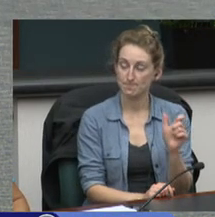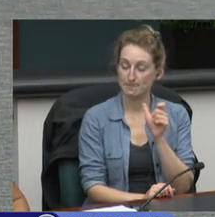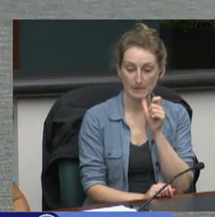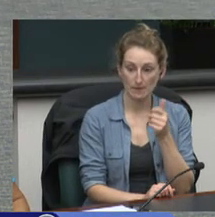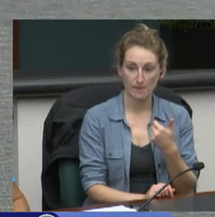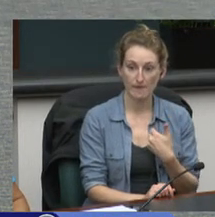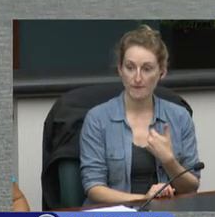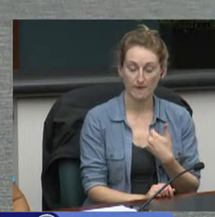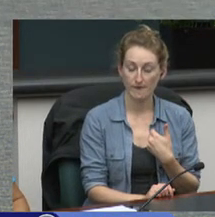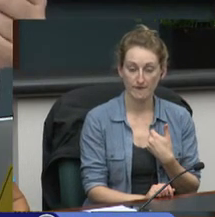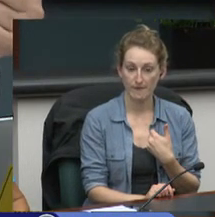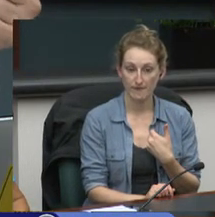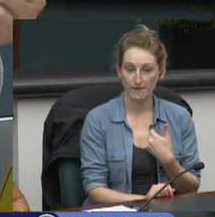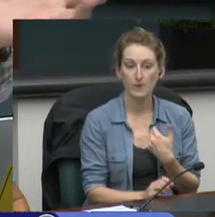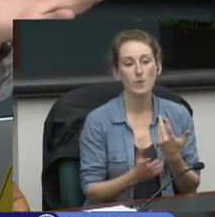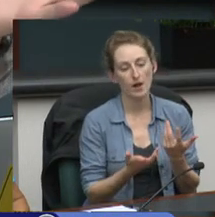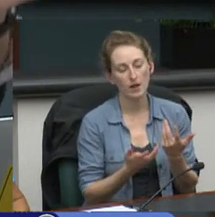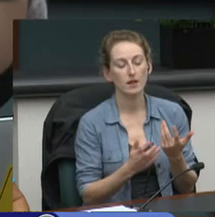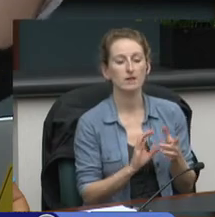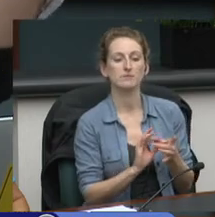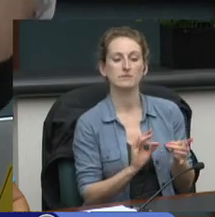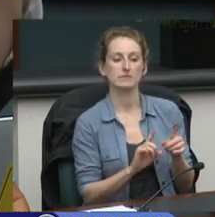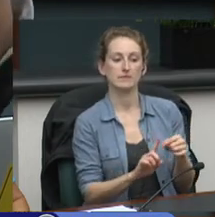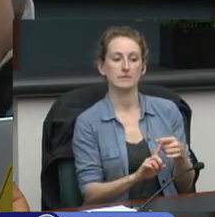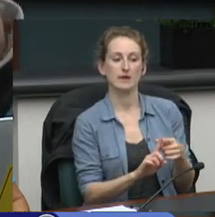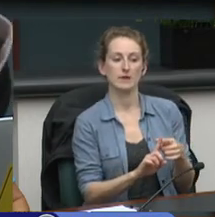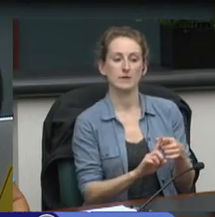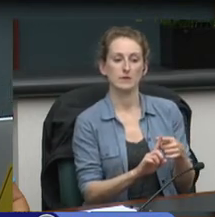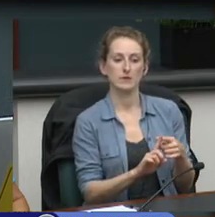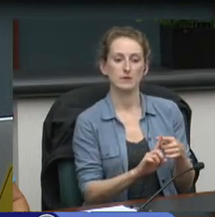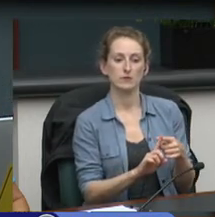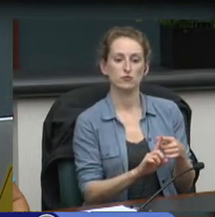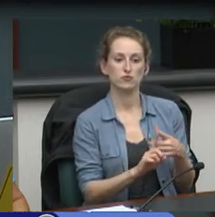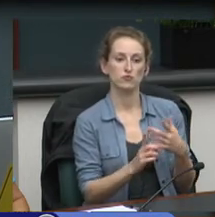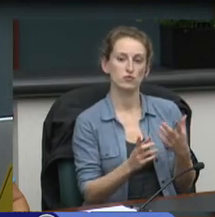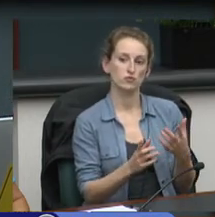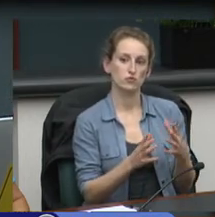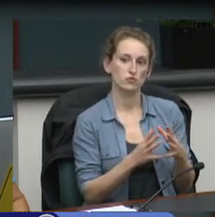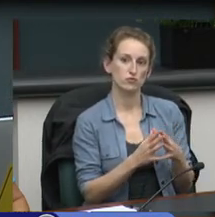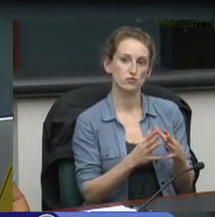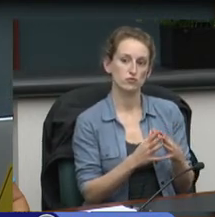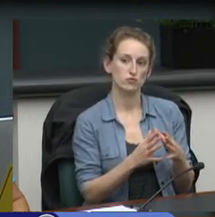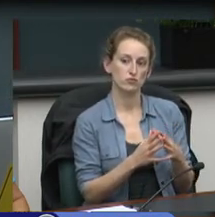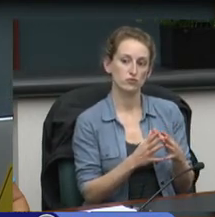talk about conditional use objections but there that's gonna be a chapter 6